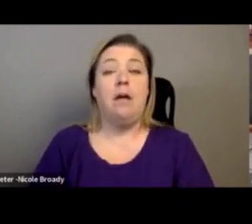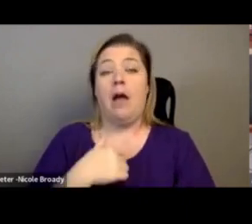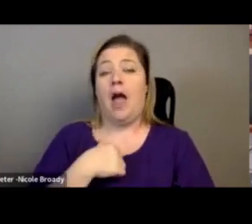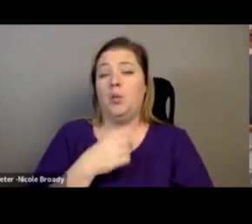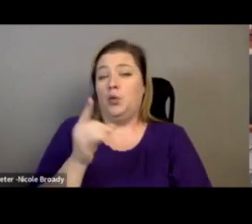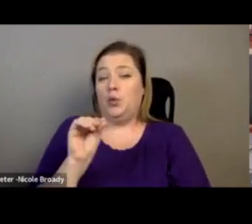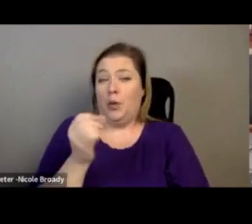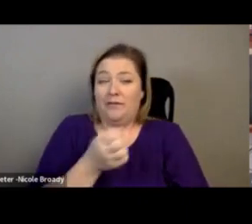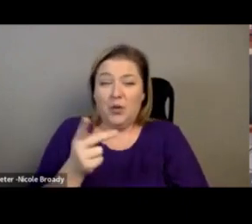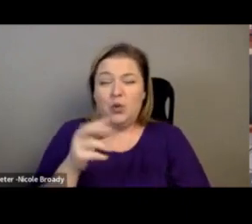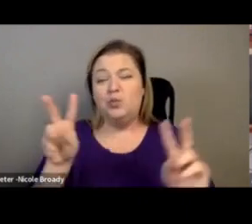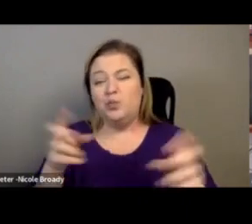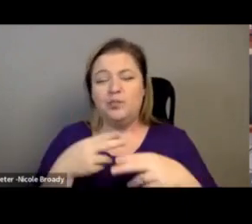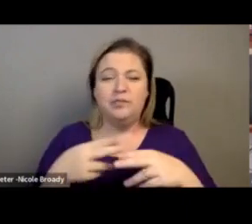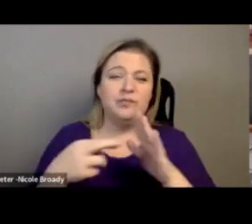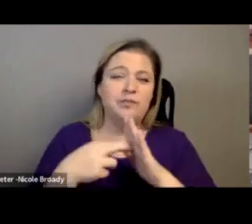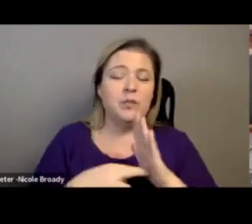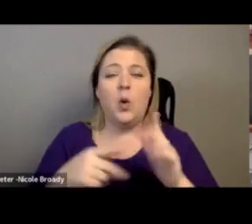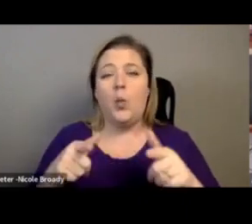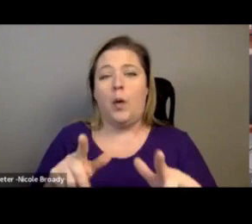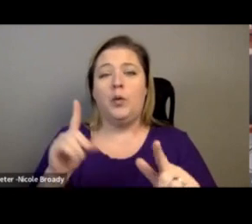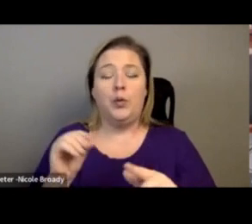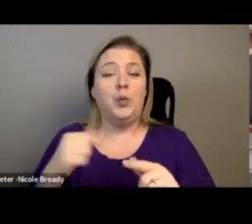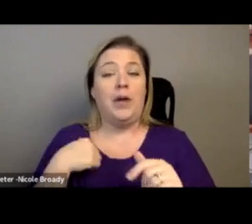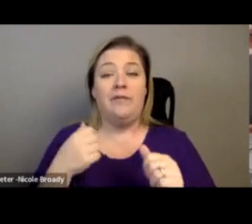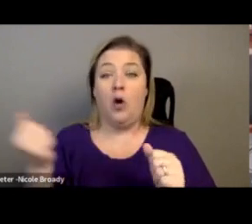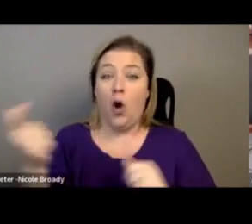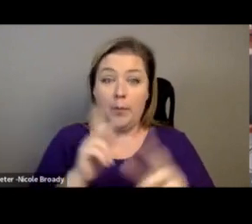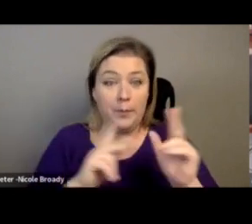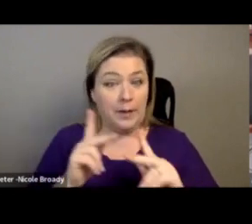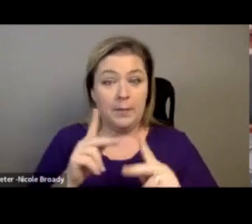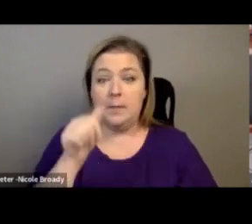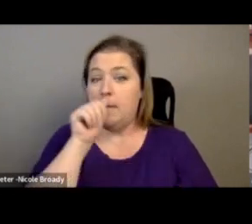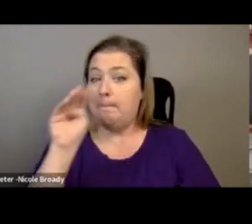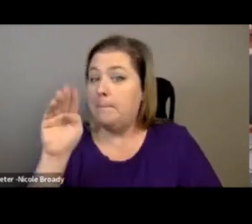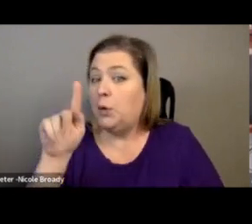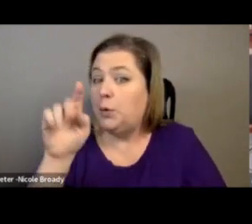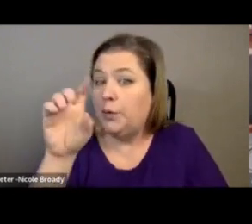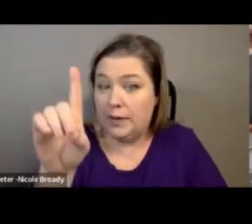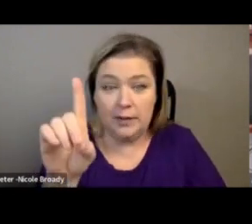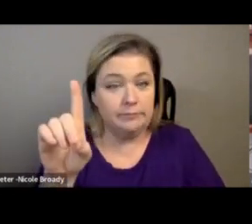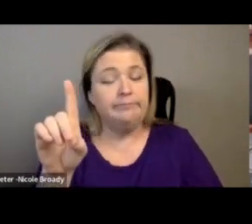logistics as we get started. We have all participants on mute. You see, we have the chat